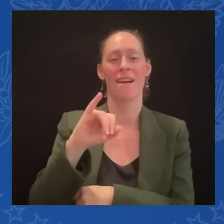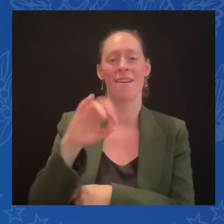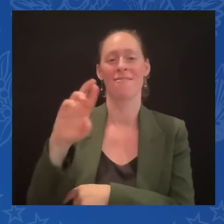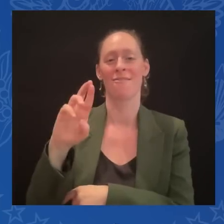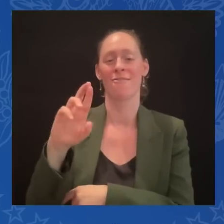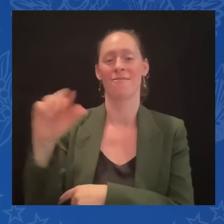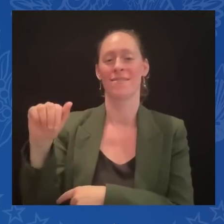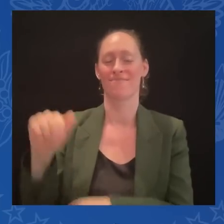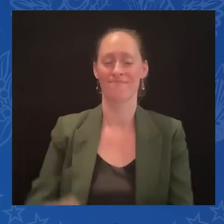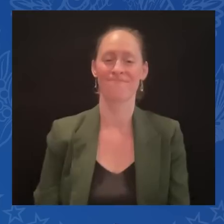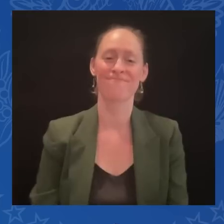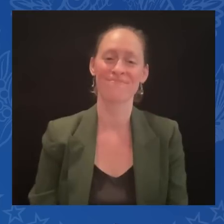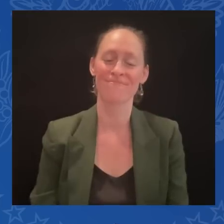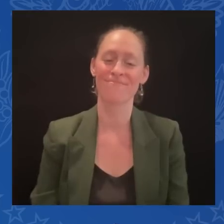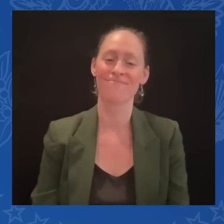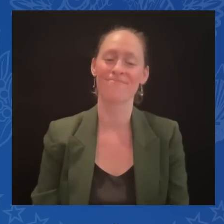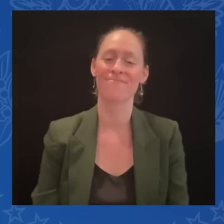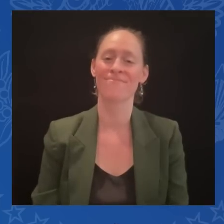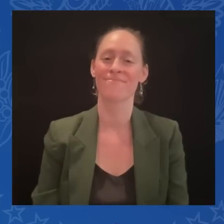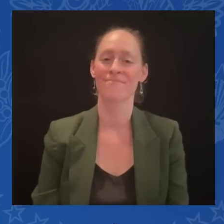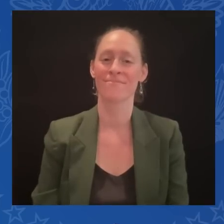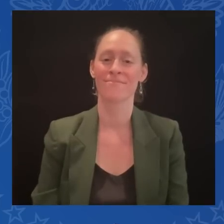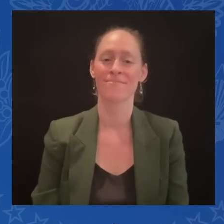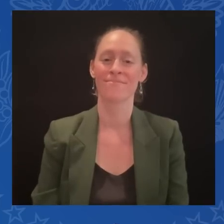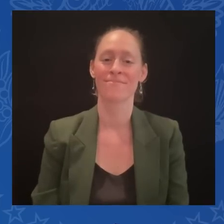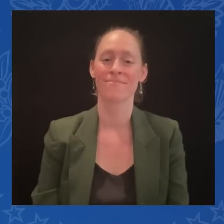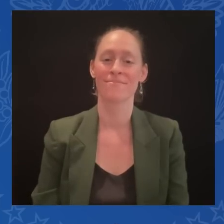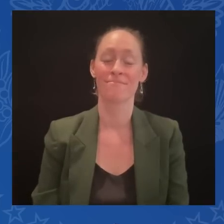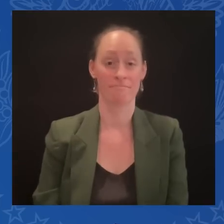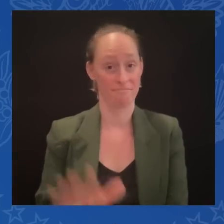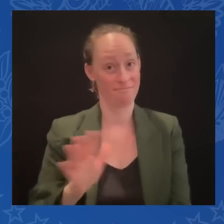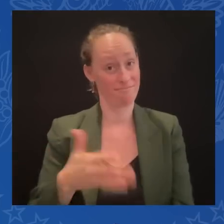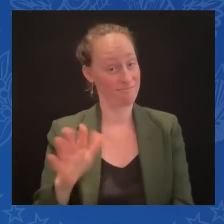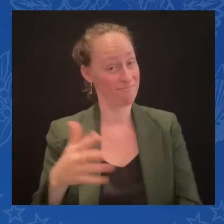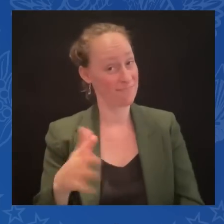And, by the way, parenthetically, I want you to -- you're going to hear about the deficit --